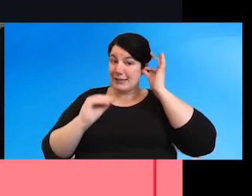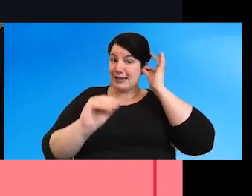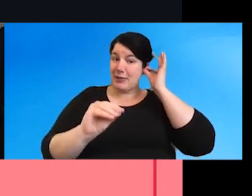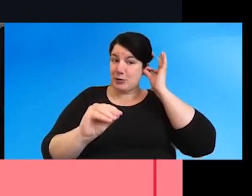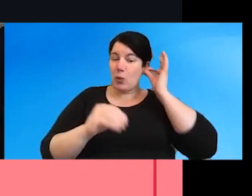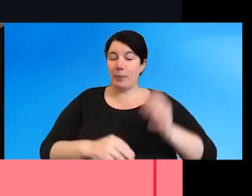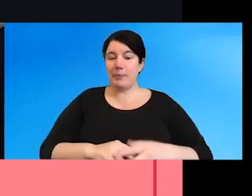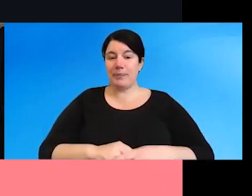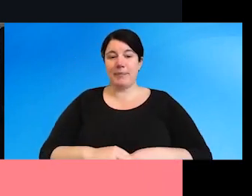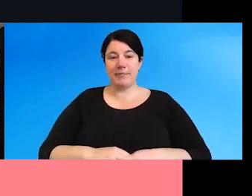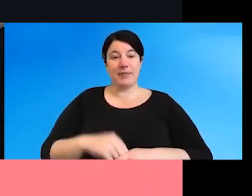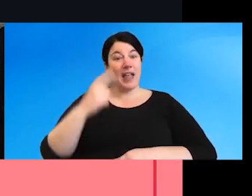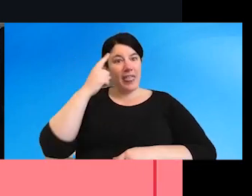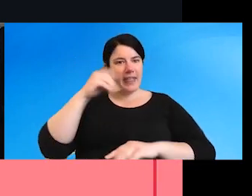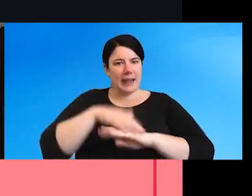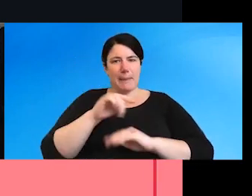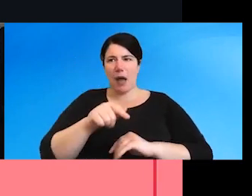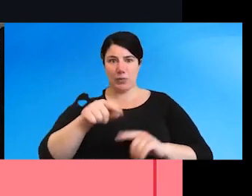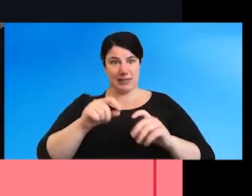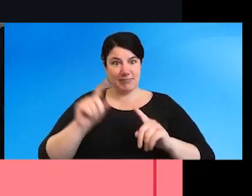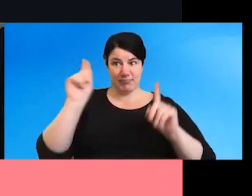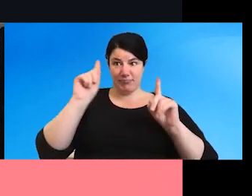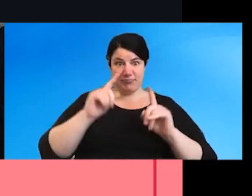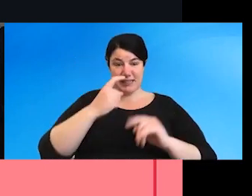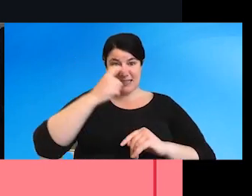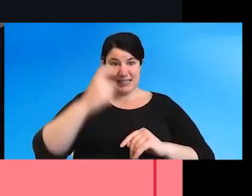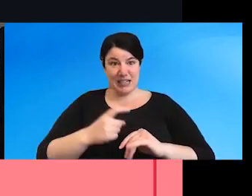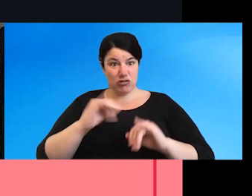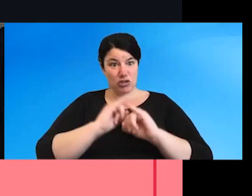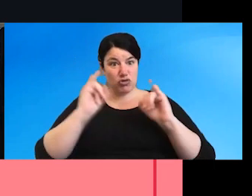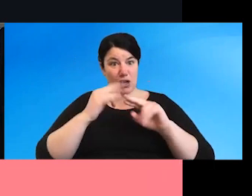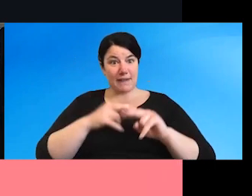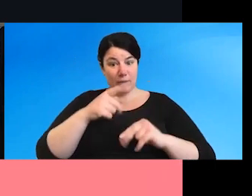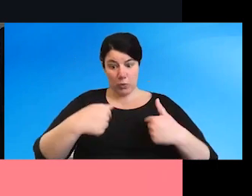What is your